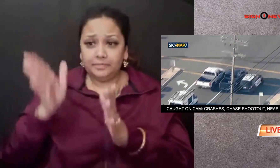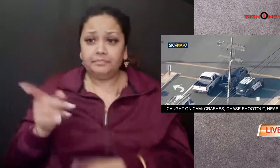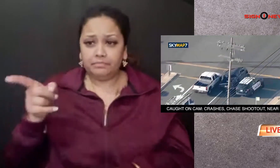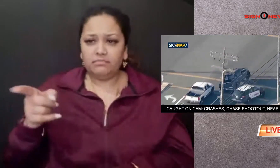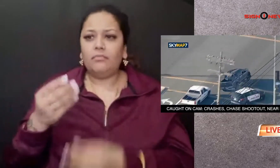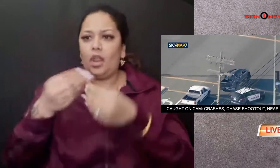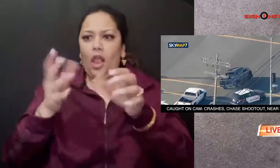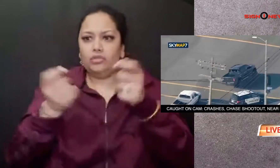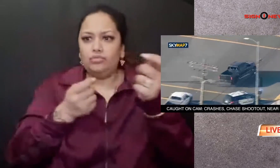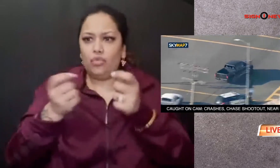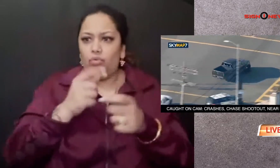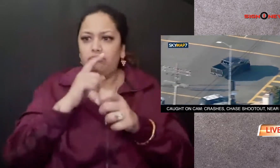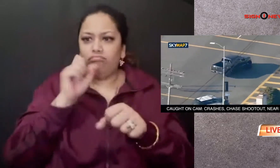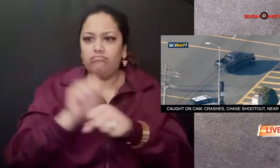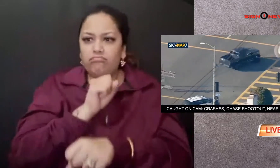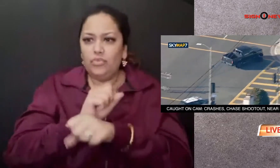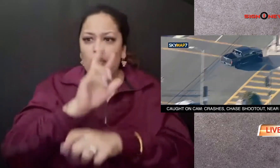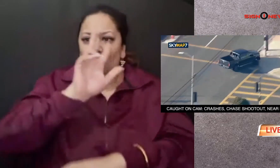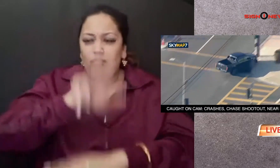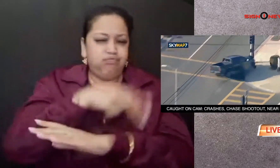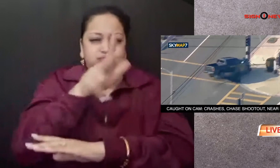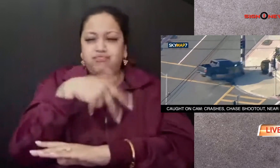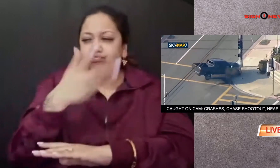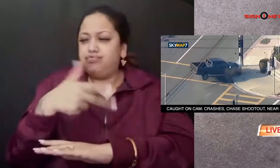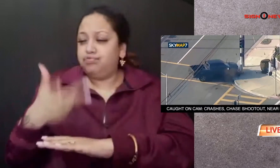The suspect eventually lost control and crashed the stolen truck.